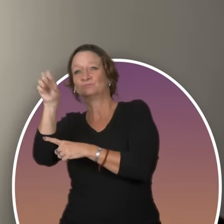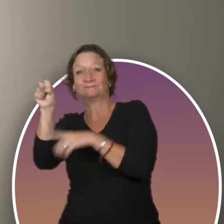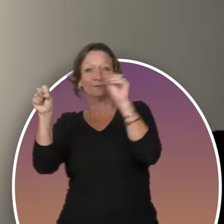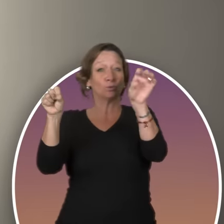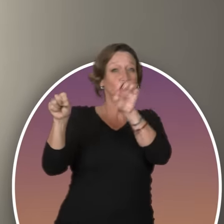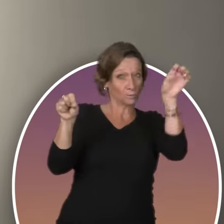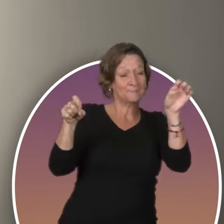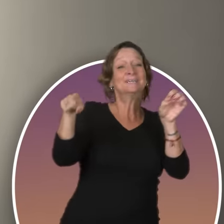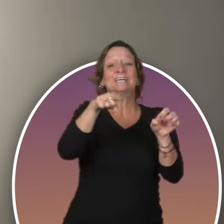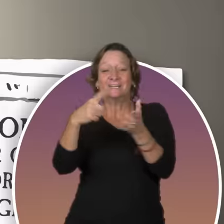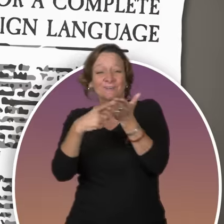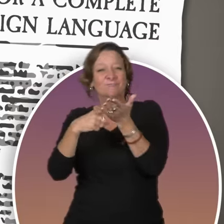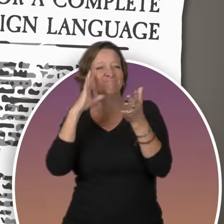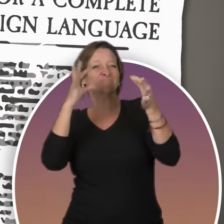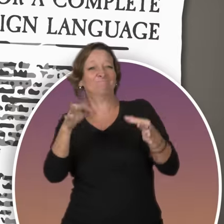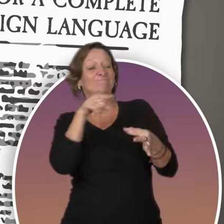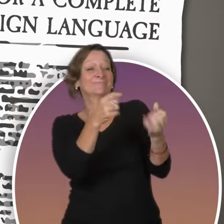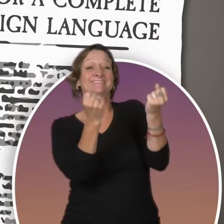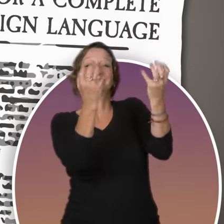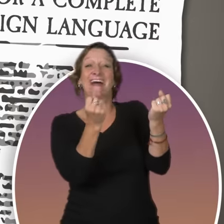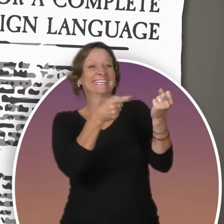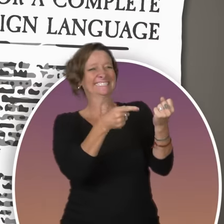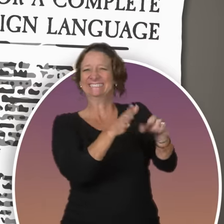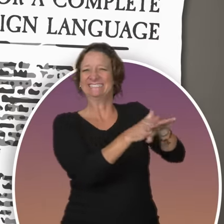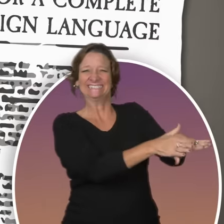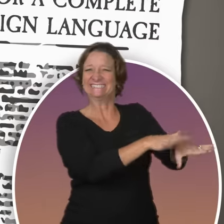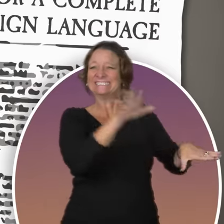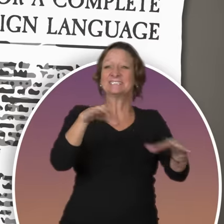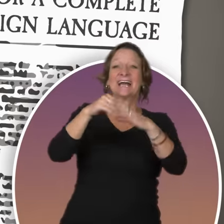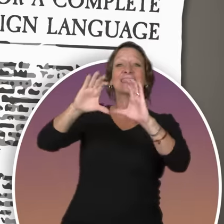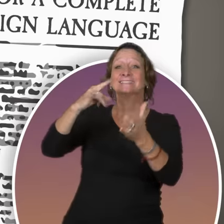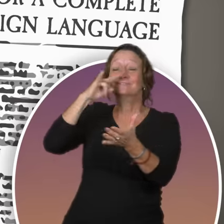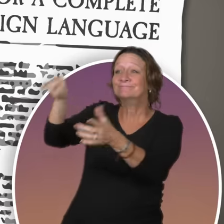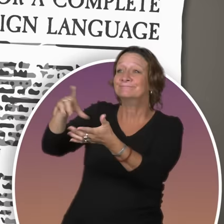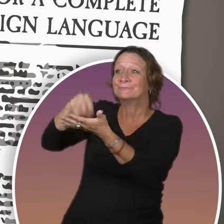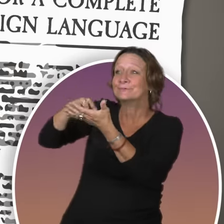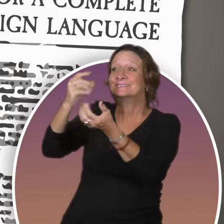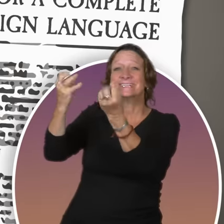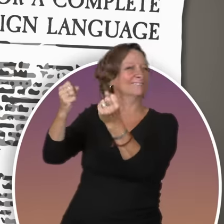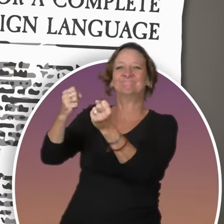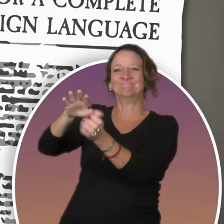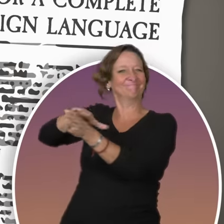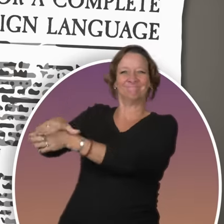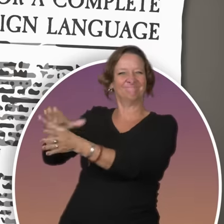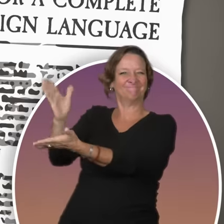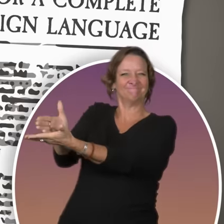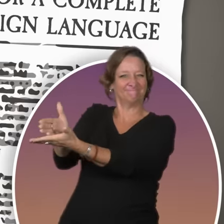They believed that sign language was a lesser imitation of spoken language and that Deaf kids shouldn't be taught to sign in schools.